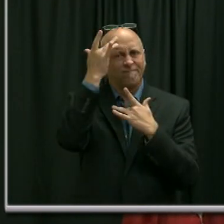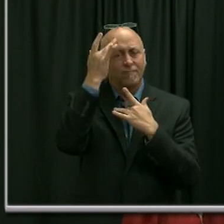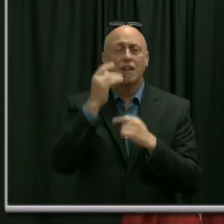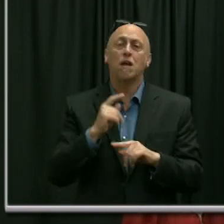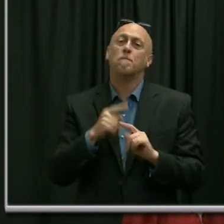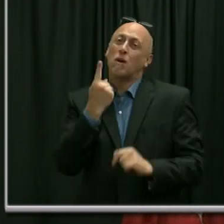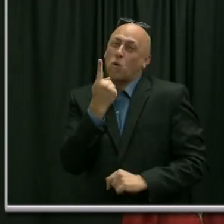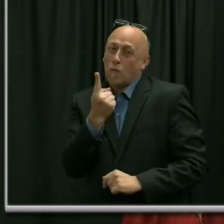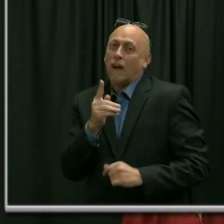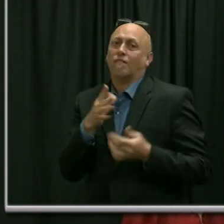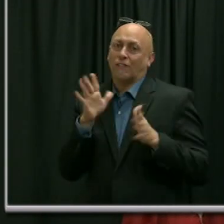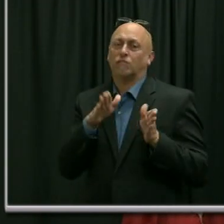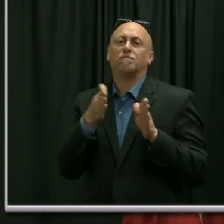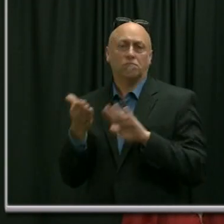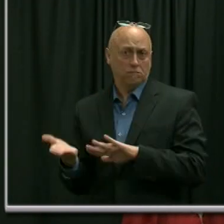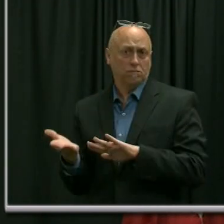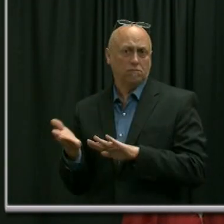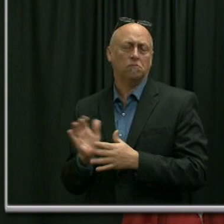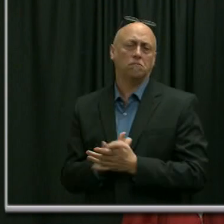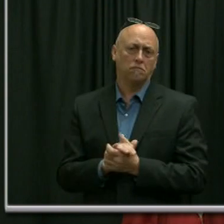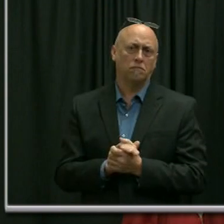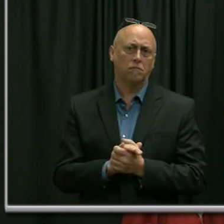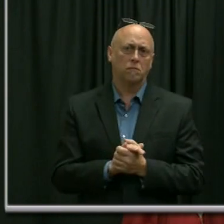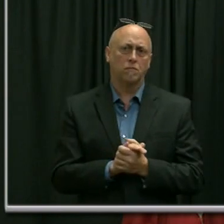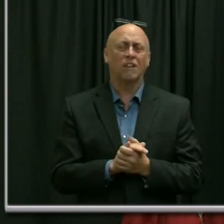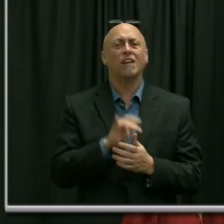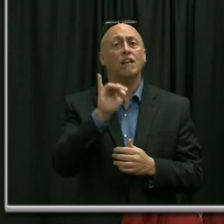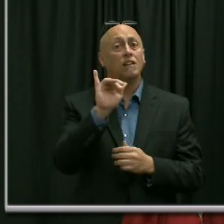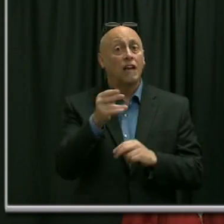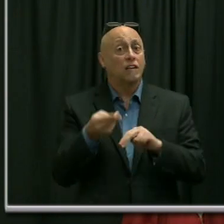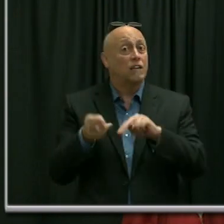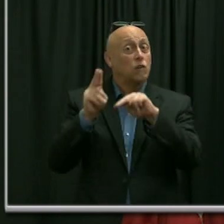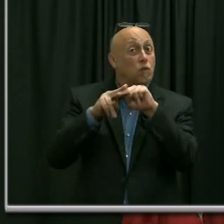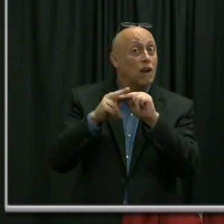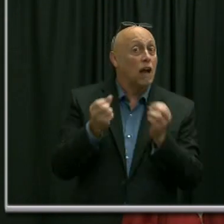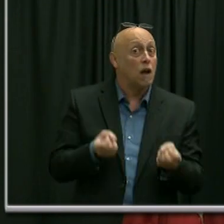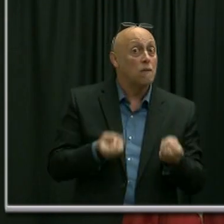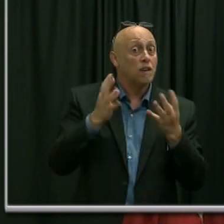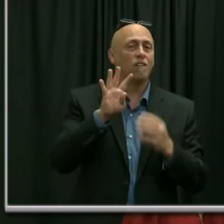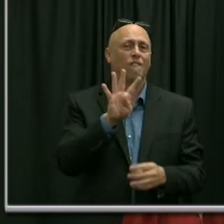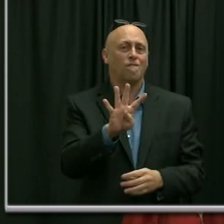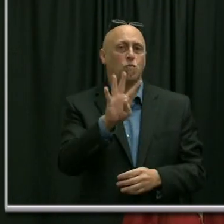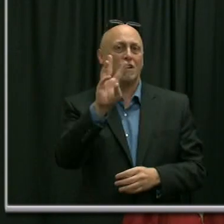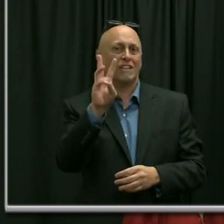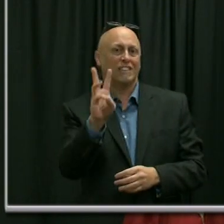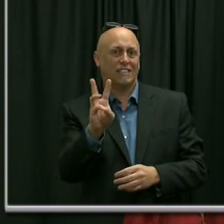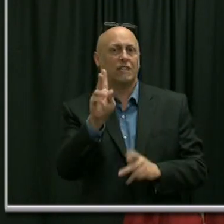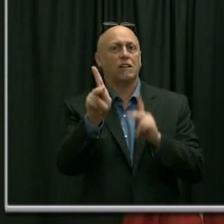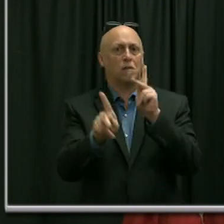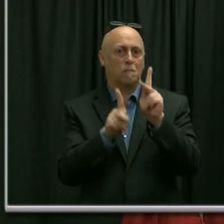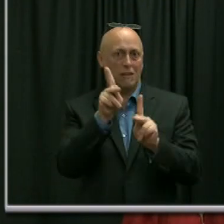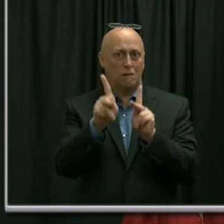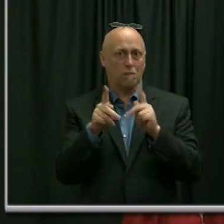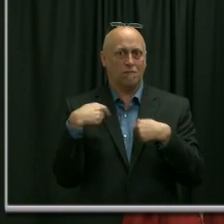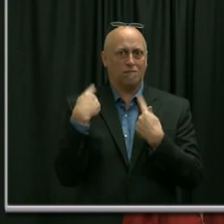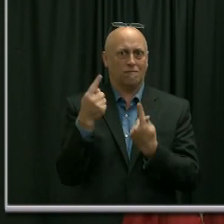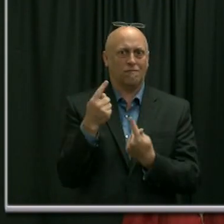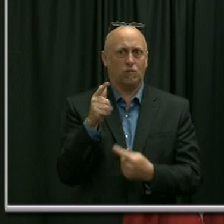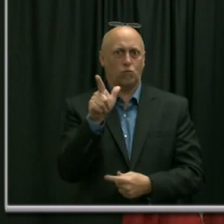ONE HUNDRED AND SEVENTY NINE CONFIRMED CASES WITH A TOTAL OF ONE CONFIRMED FATALITY. THAT IS